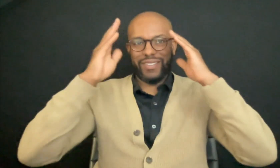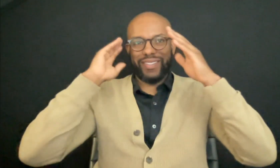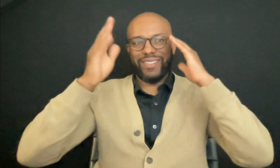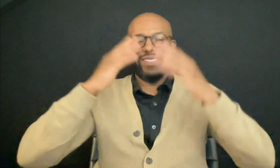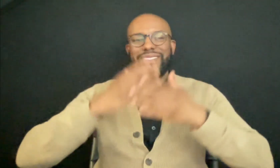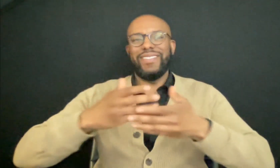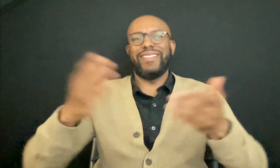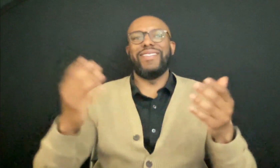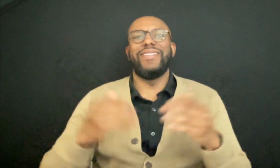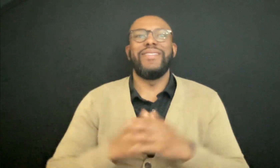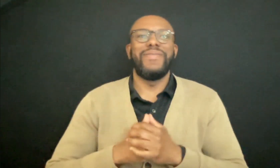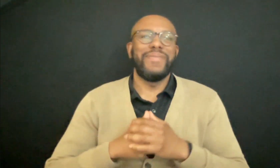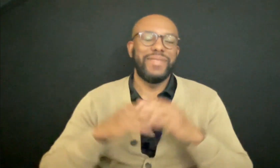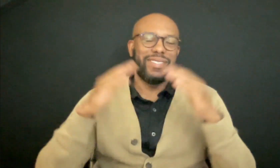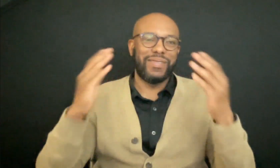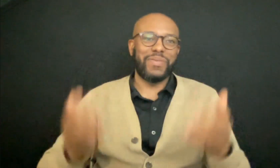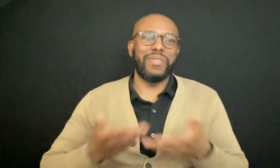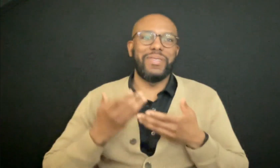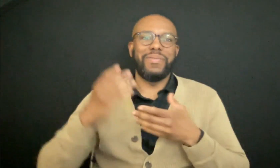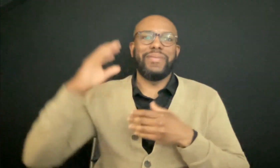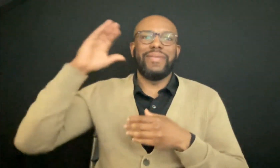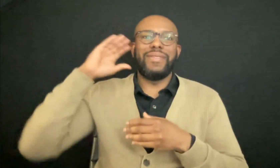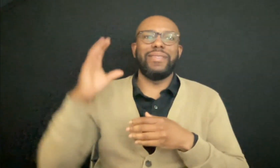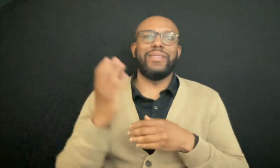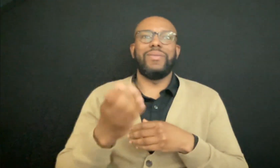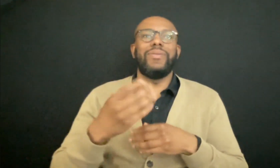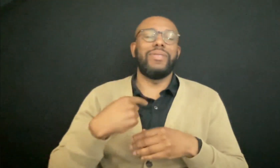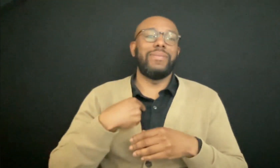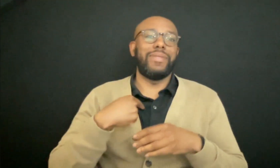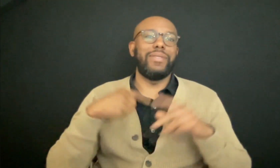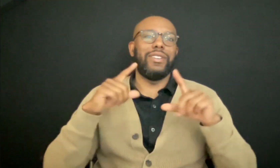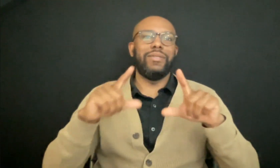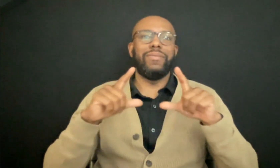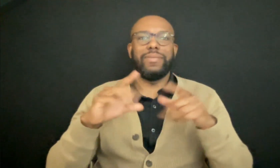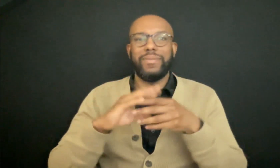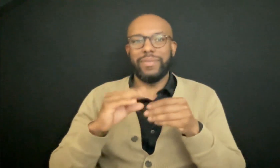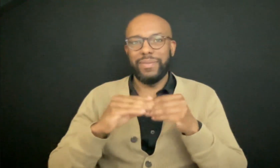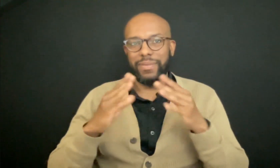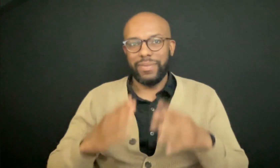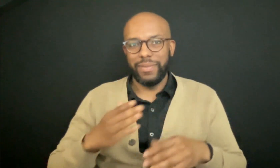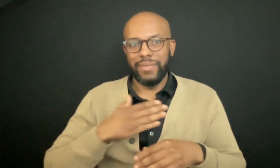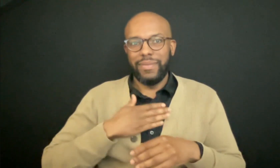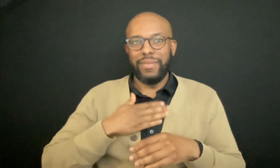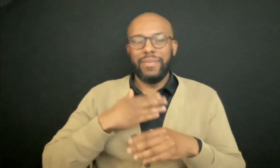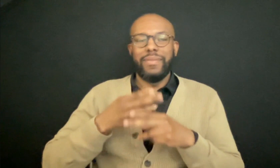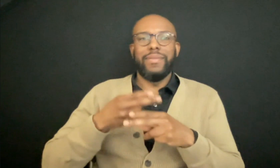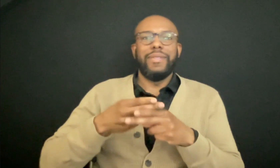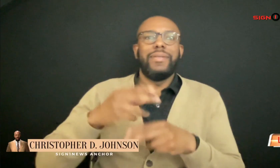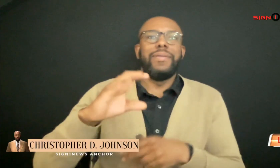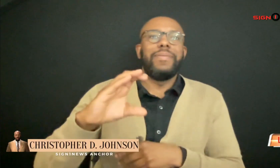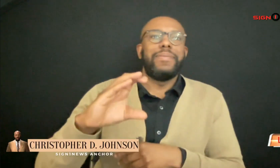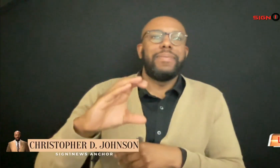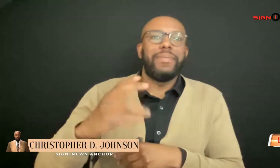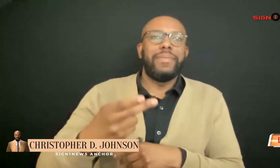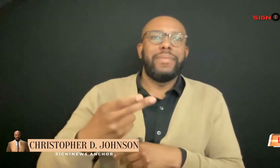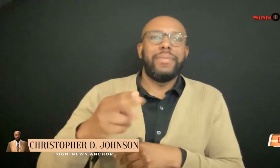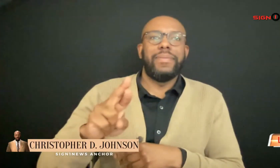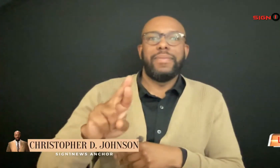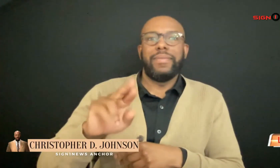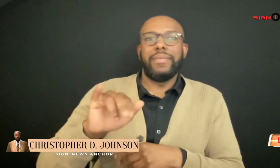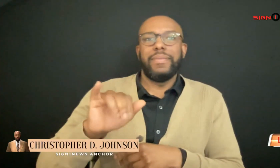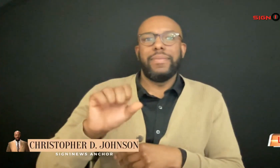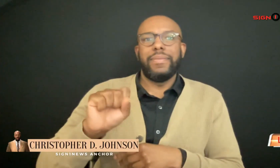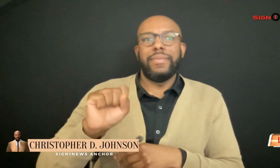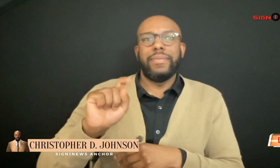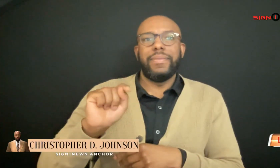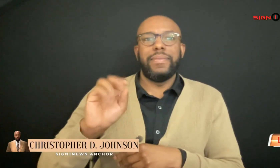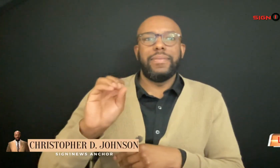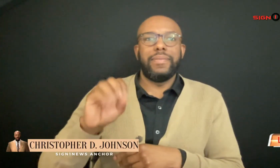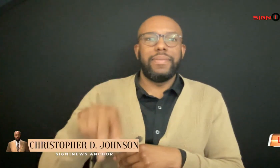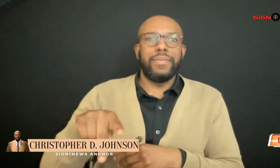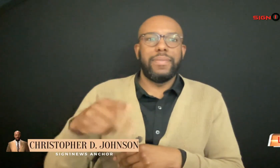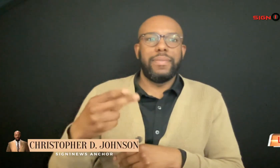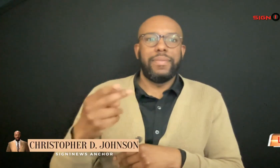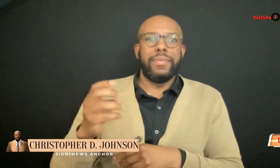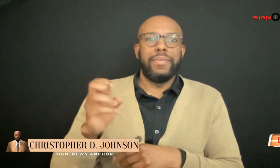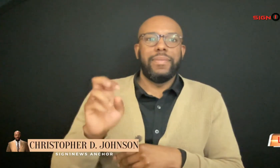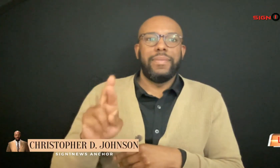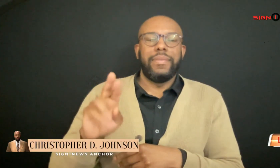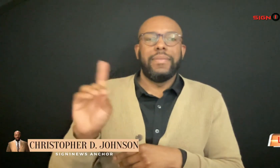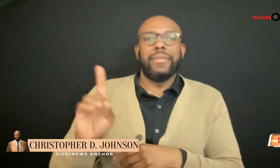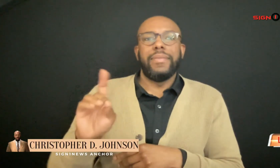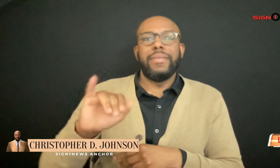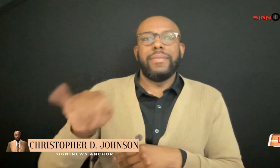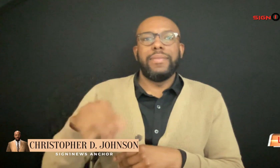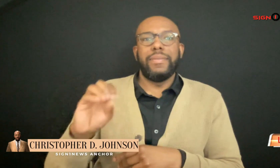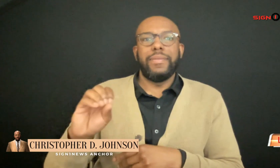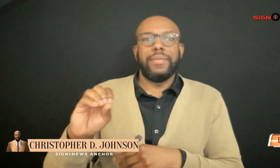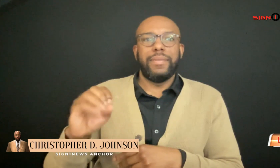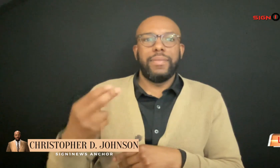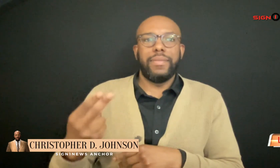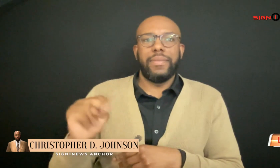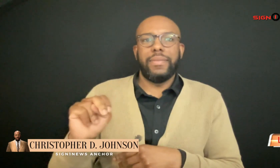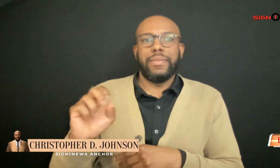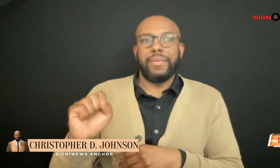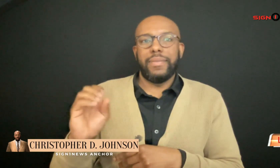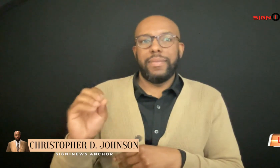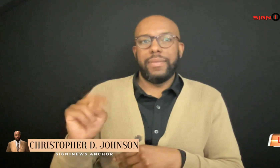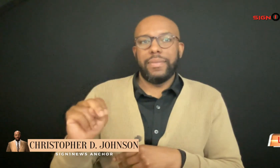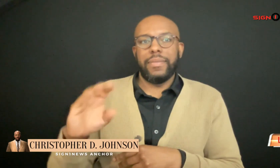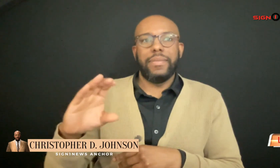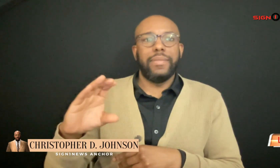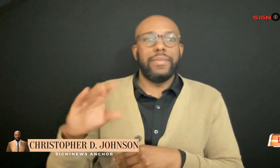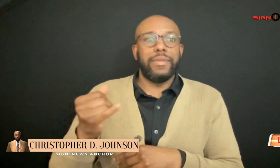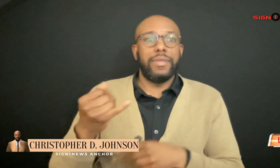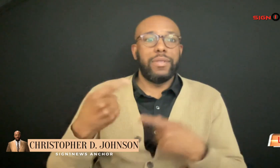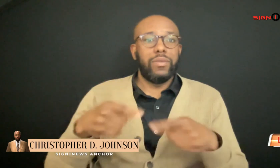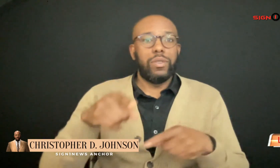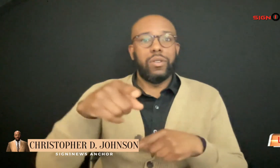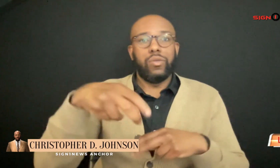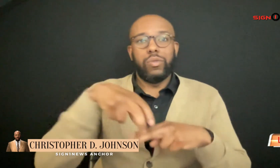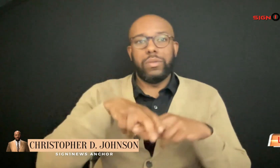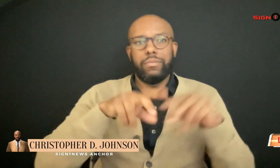Hello hello everyone welcome to Sign1News I'm Sign1News anchor Christopher D Johnson